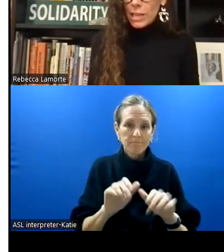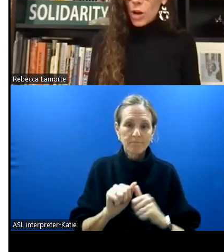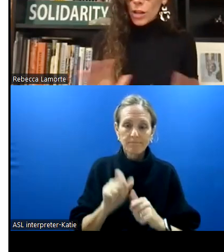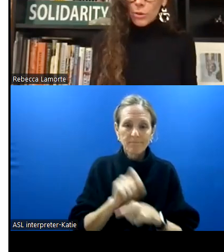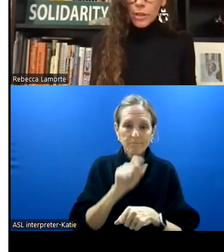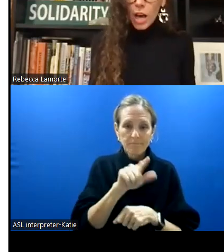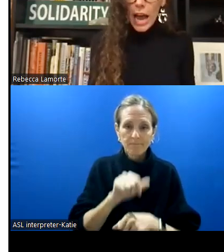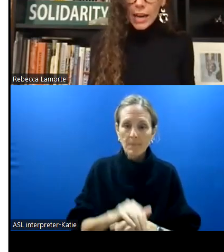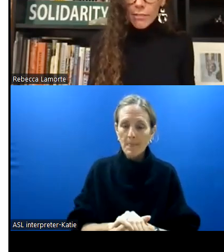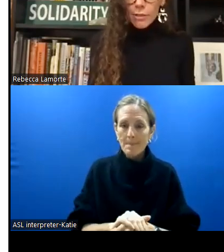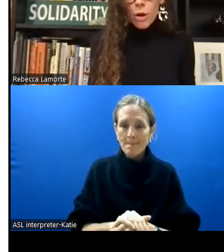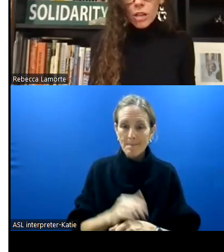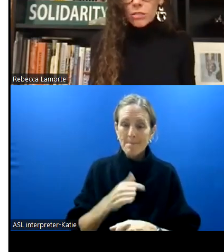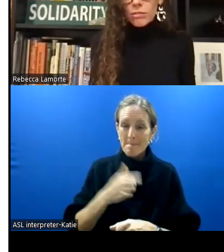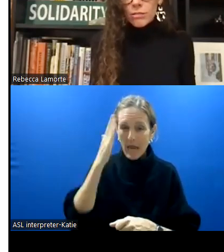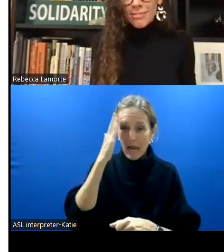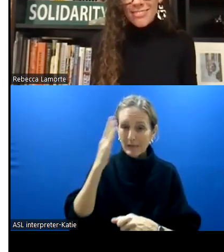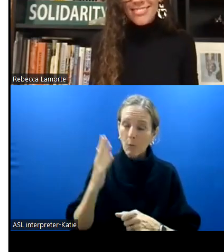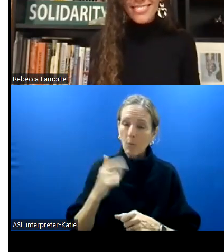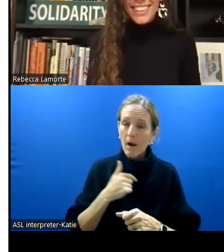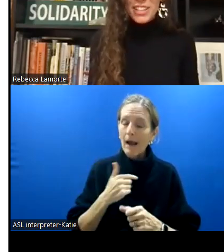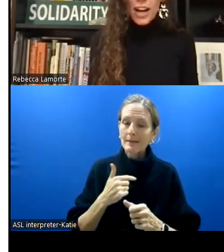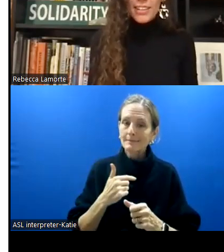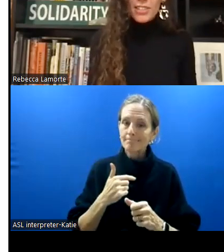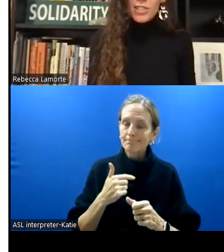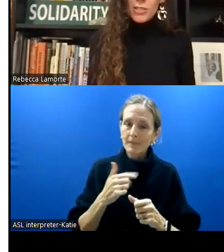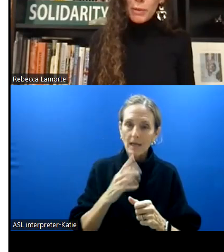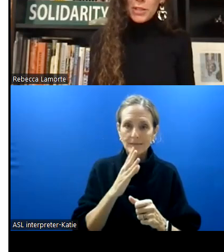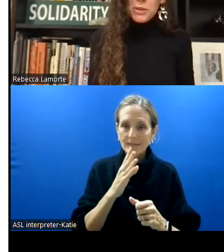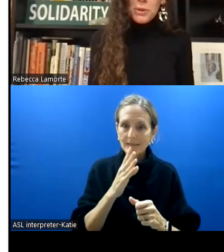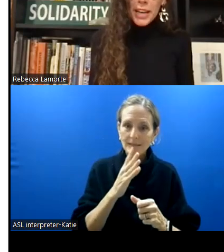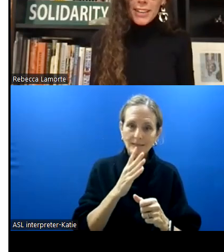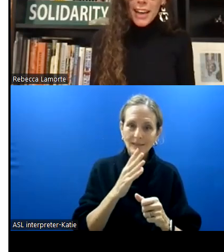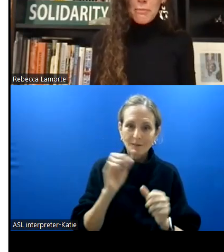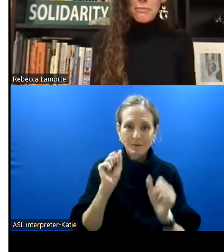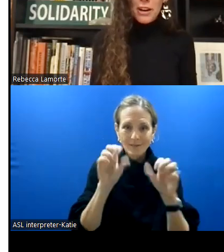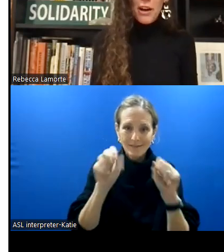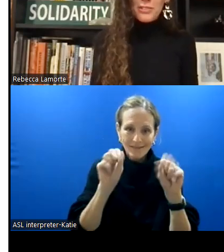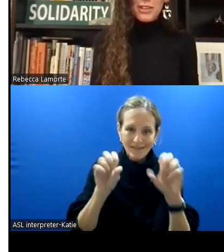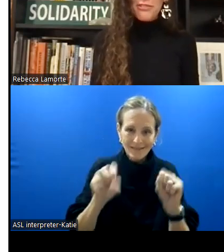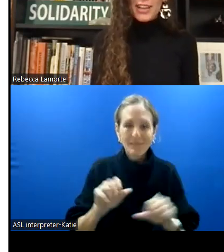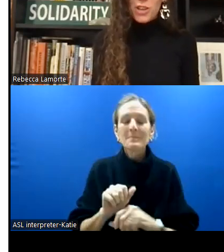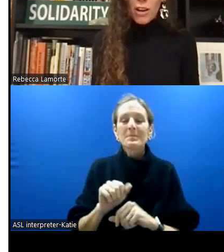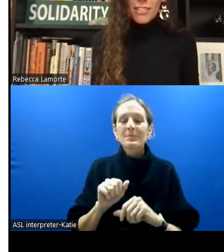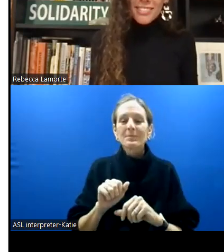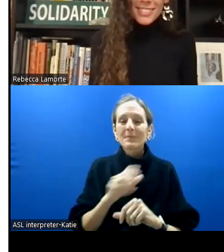I know I threw a lot at everyone, and I tried not to speak too quickly. I'm very often a fast talker,